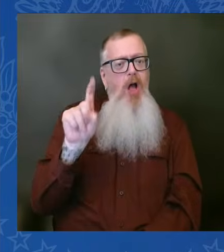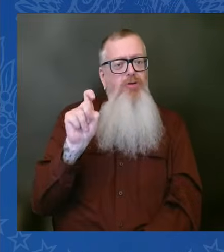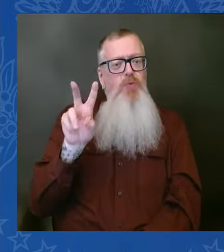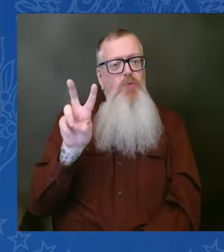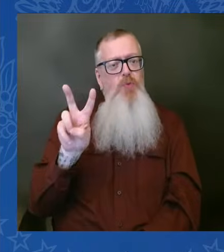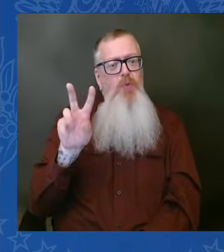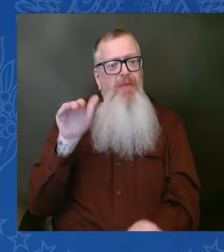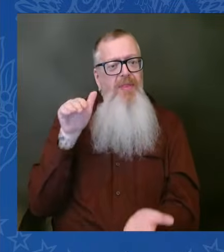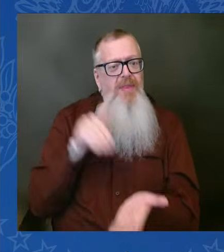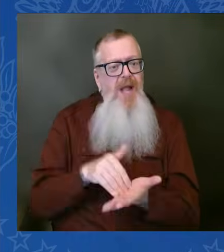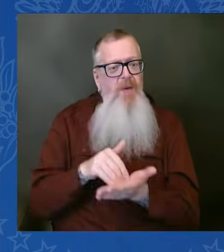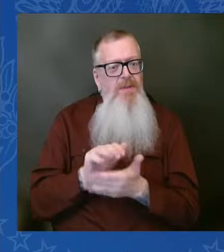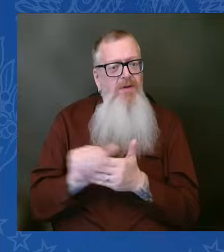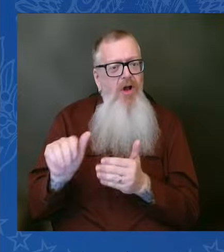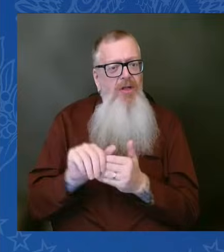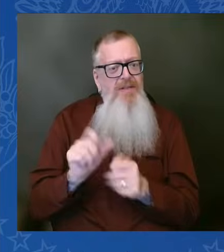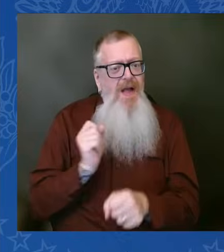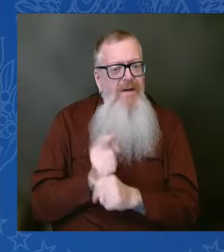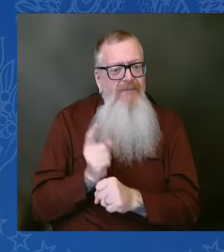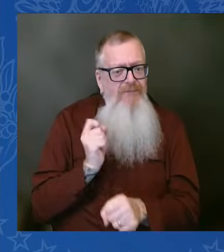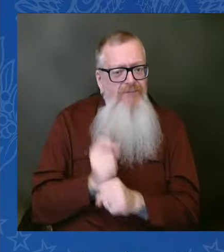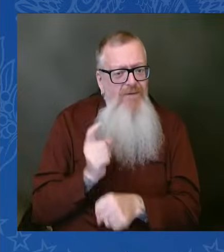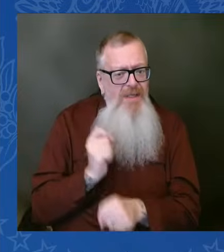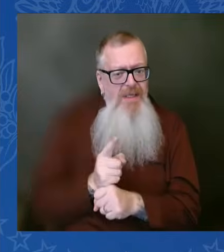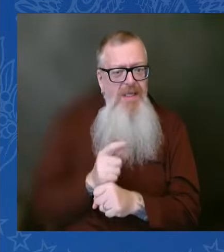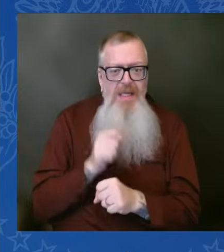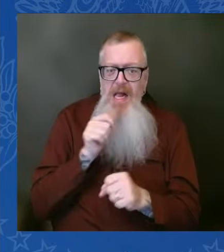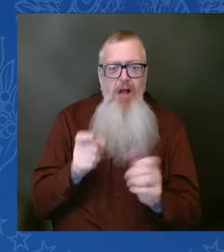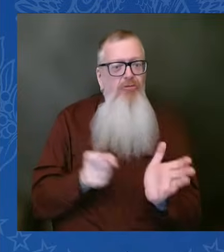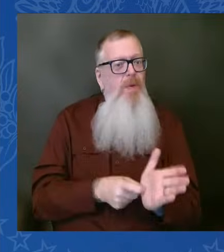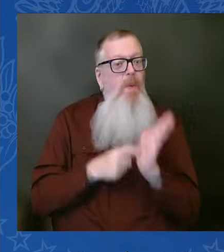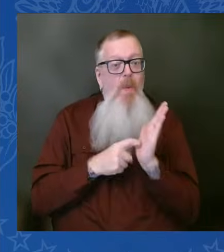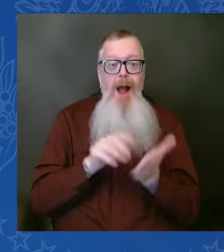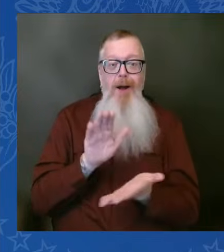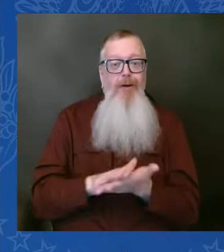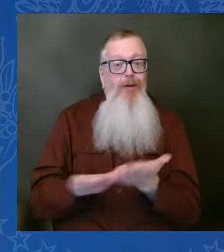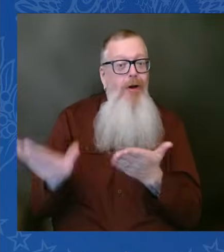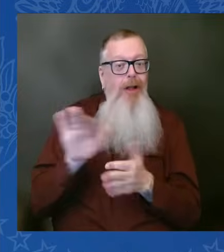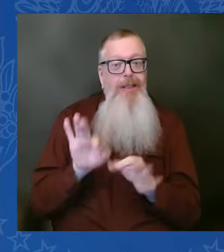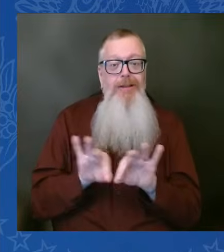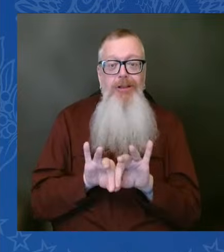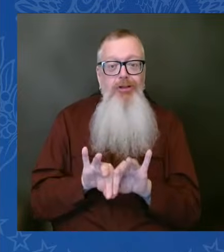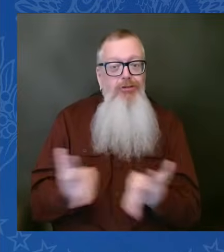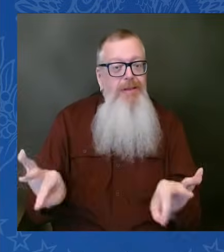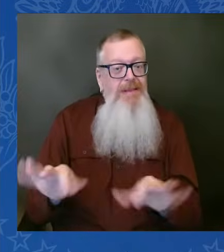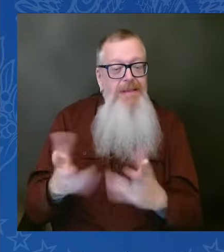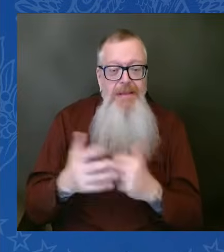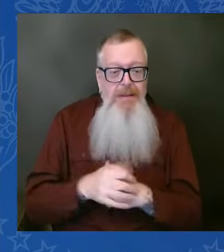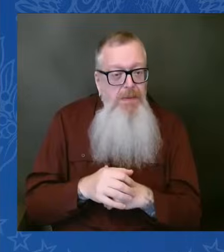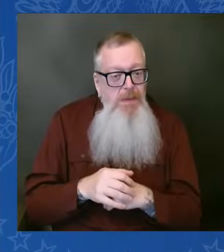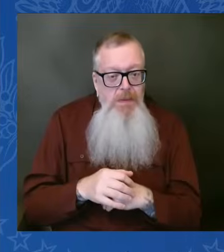These investment -- massive chips factories, these fabs, these -- the size of several football fields.